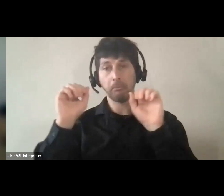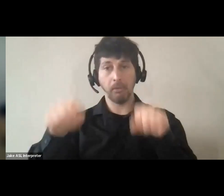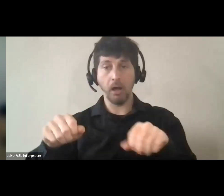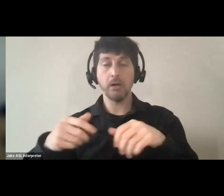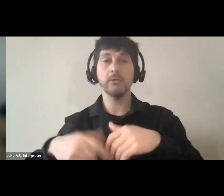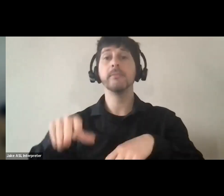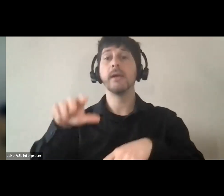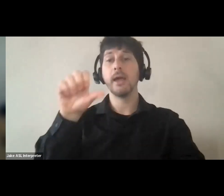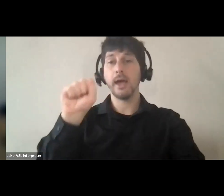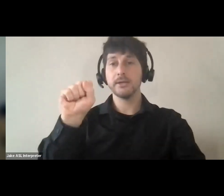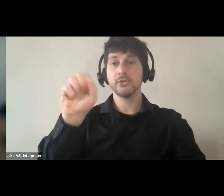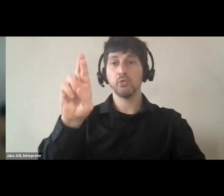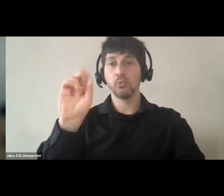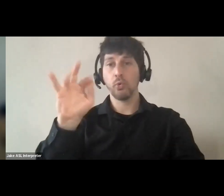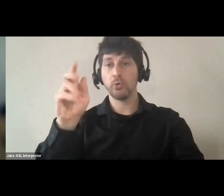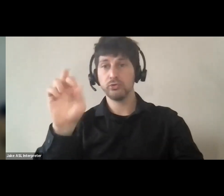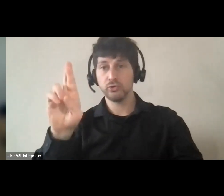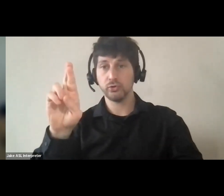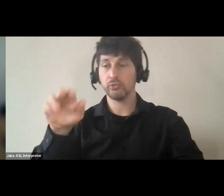And so, if you have any technical issues, please use the chat feature for that.